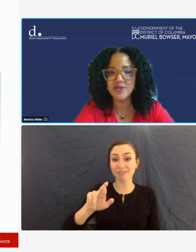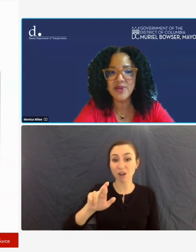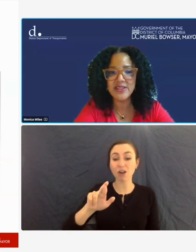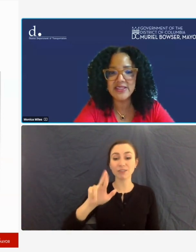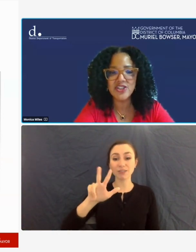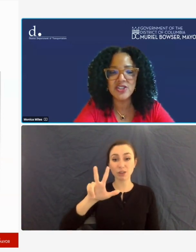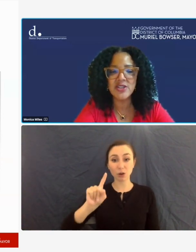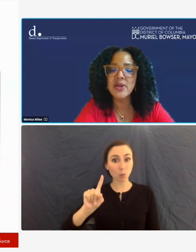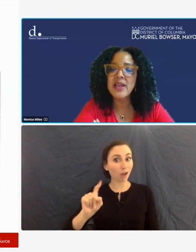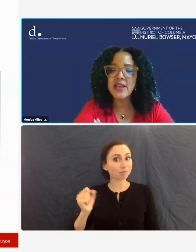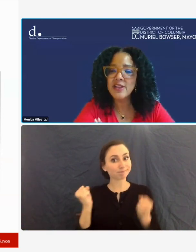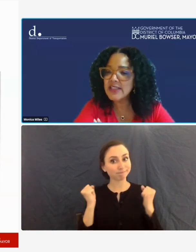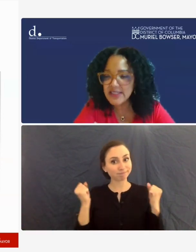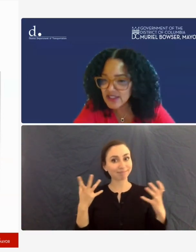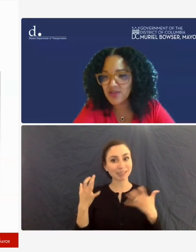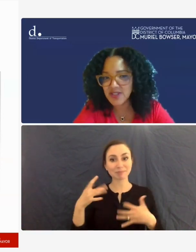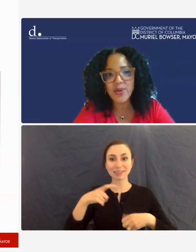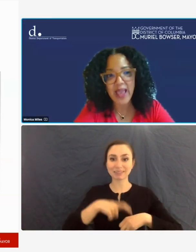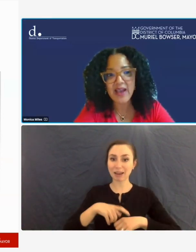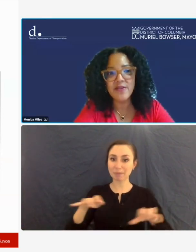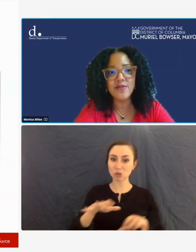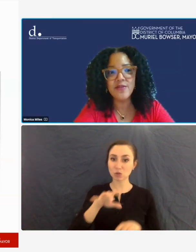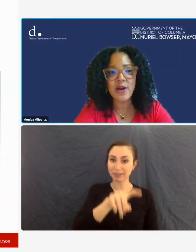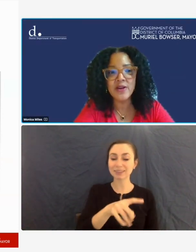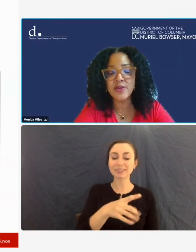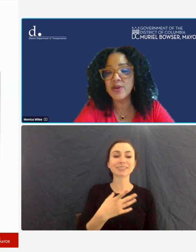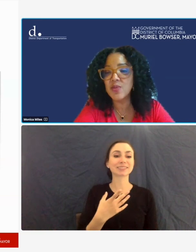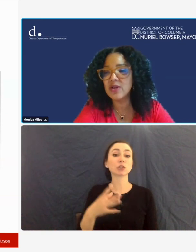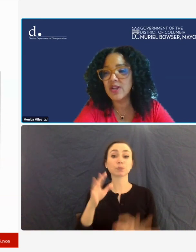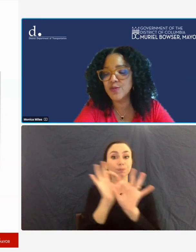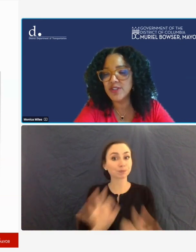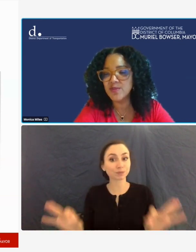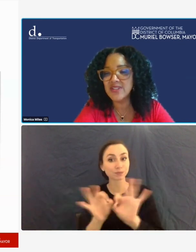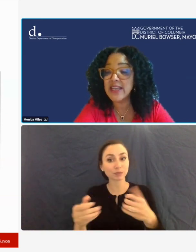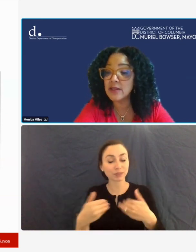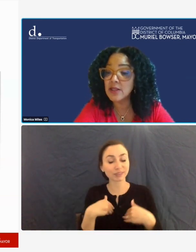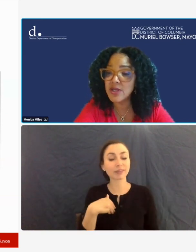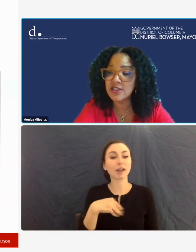this session so it's essential that you have far 31 cost principles downloaded into your